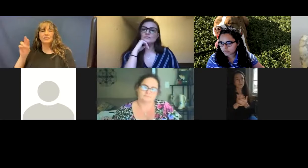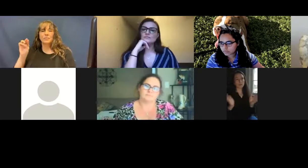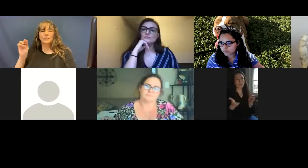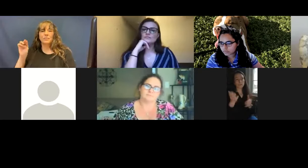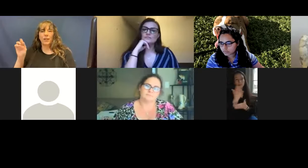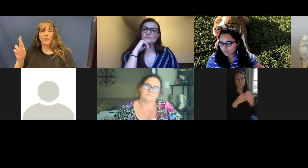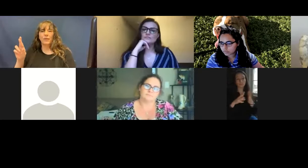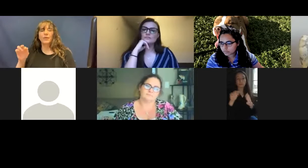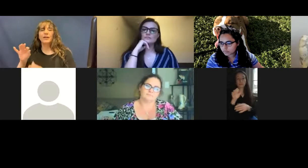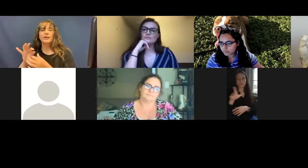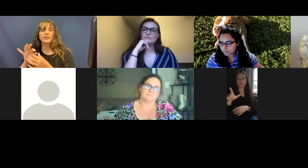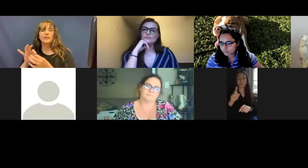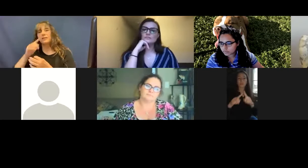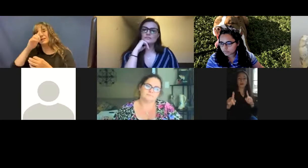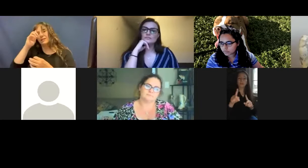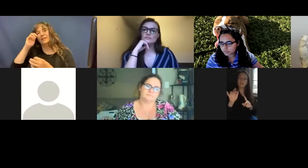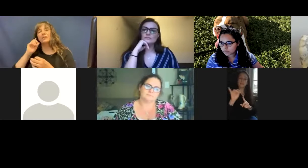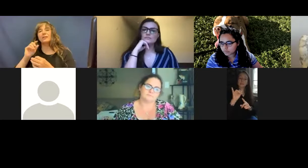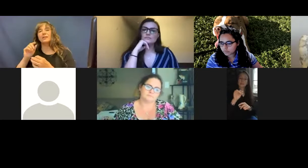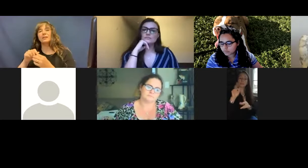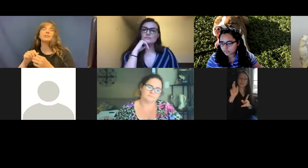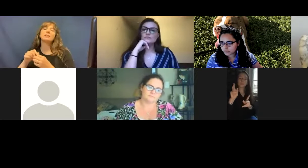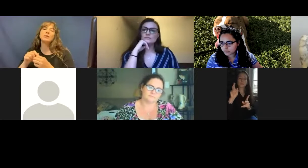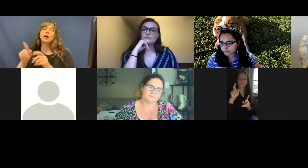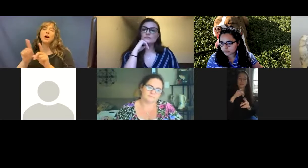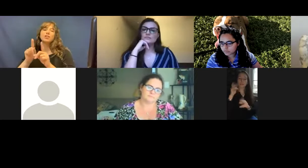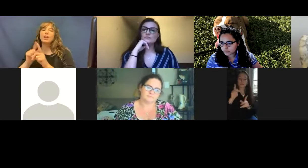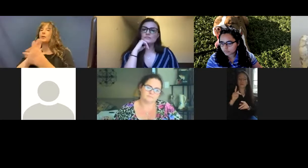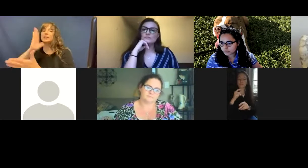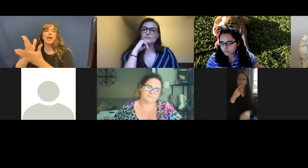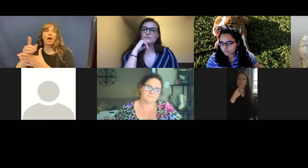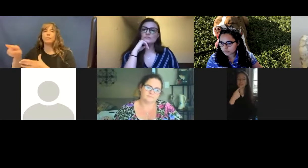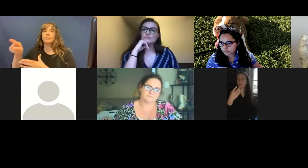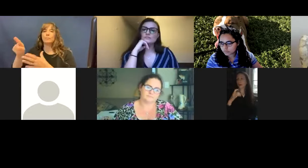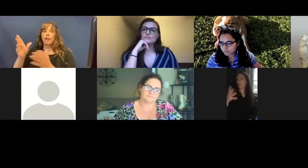encouraging someone to learn ASL, but it's similar to a hearing person saying, well,